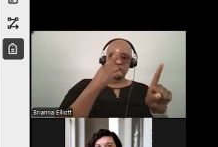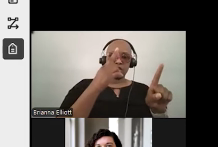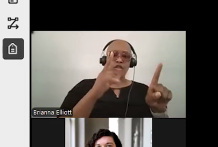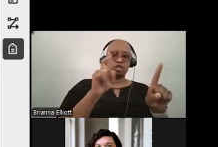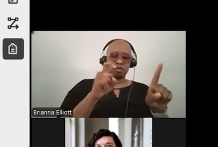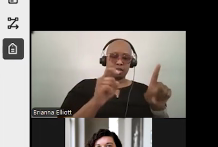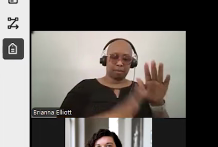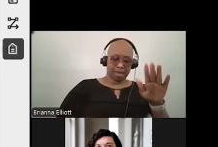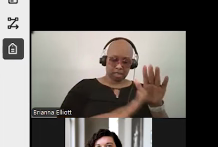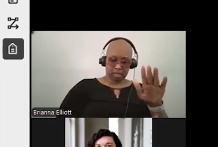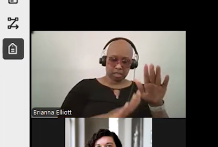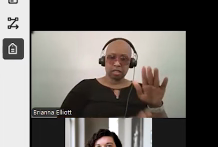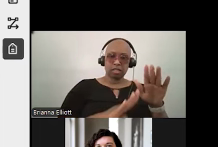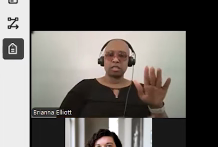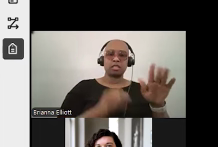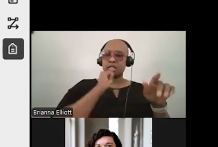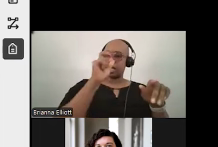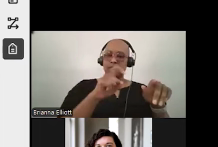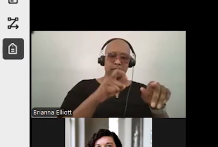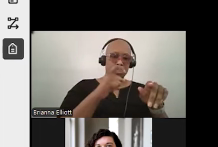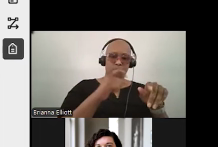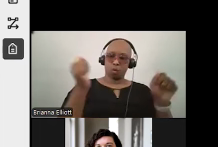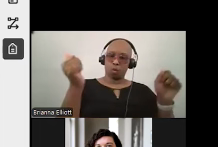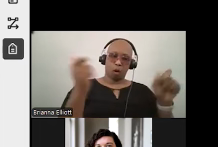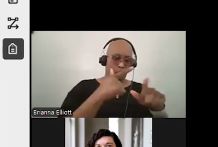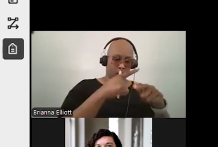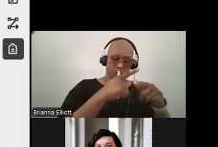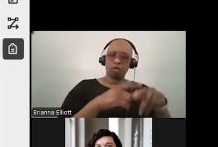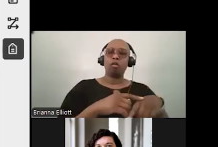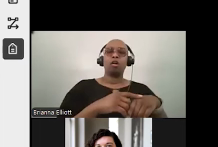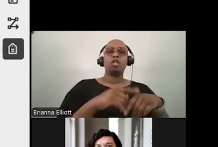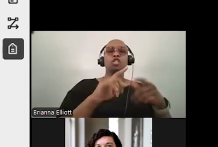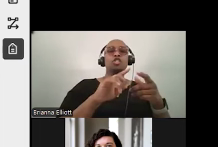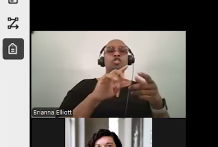one and you can always look it up. I'm going to change that to heading level one. I'm going to